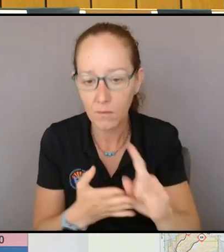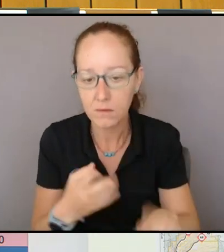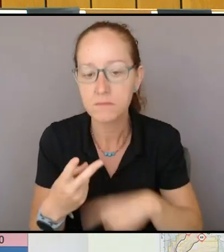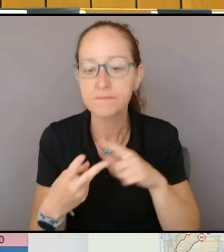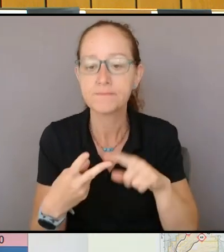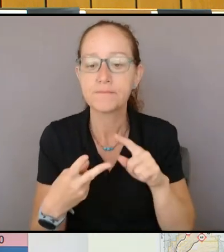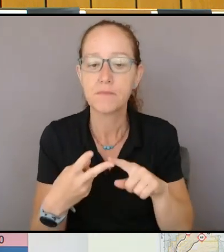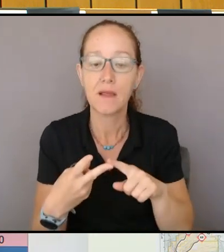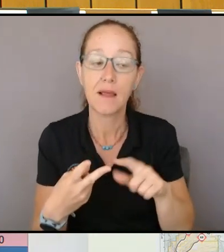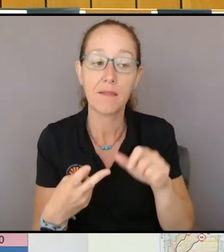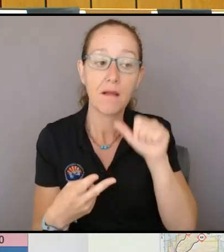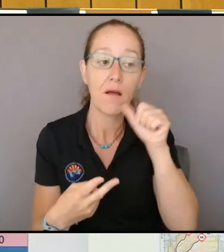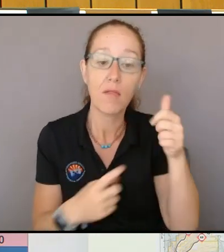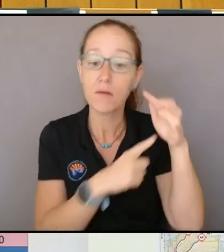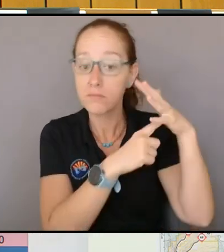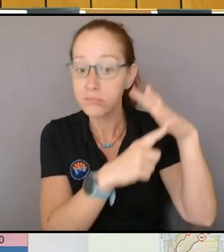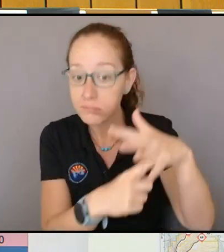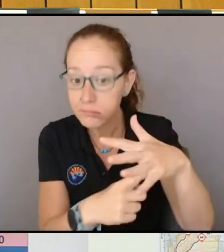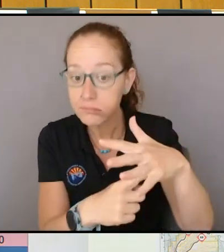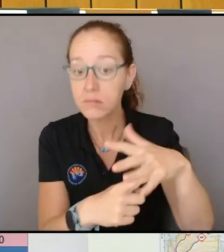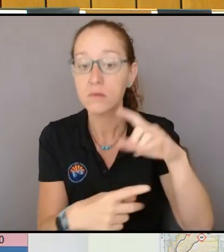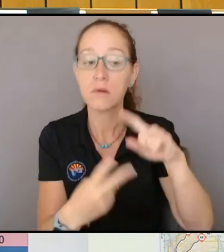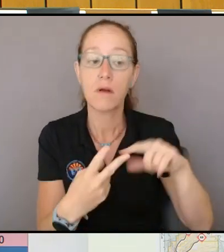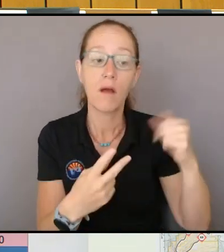the other air sho--- I'll talk about in a minute and it